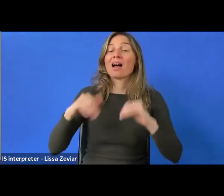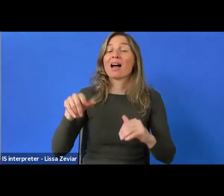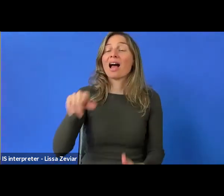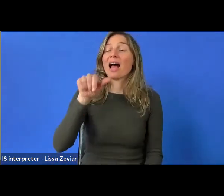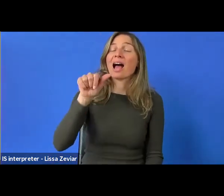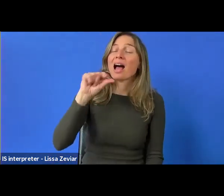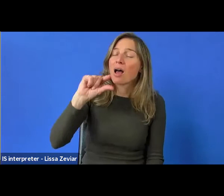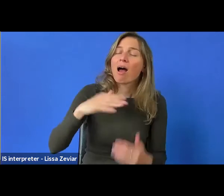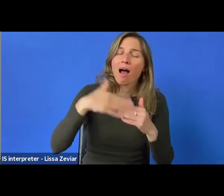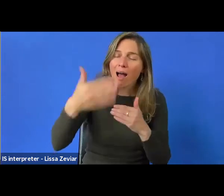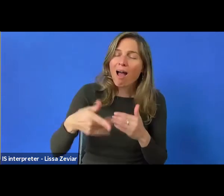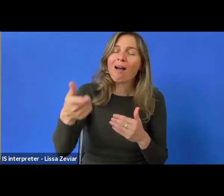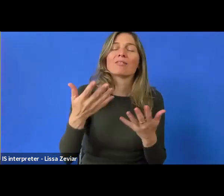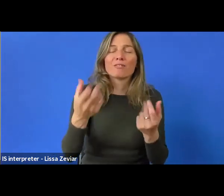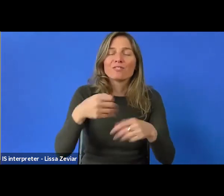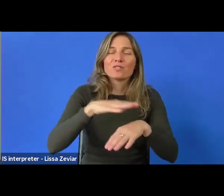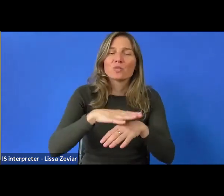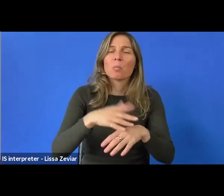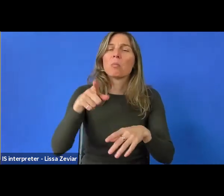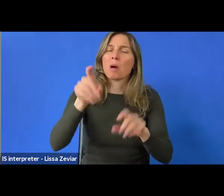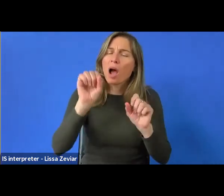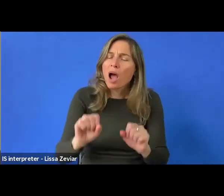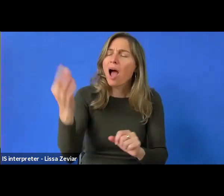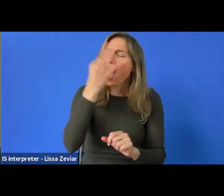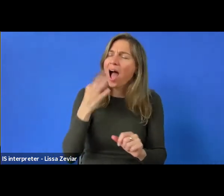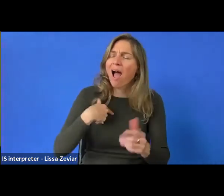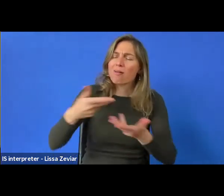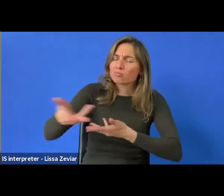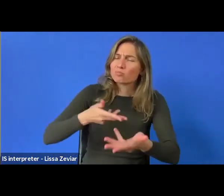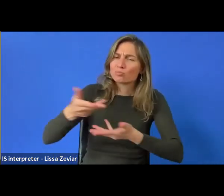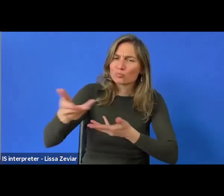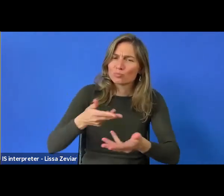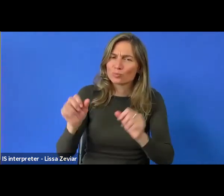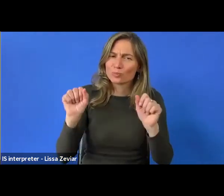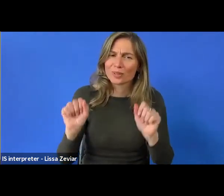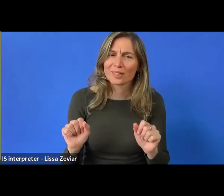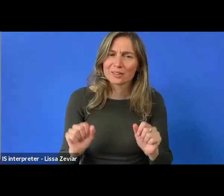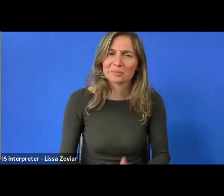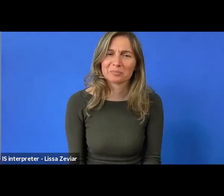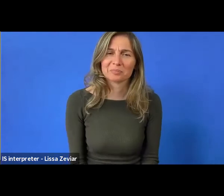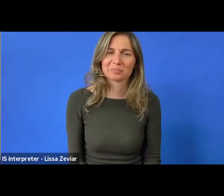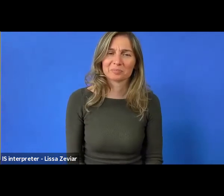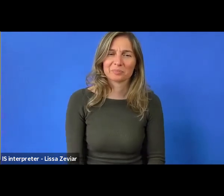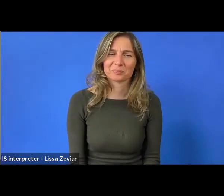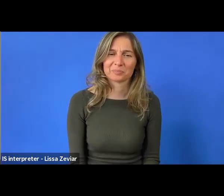Theodora, it is a pleasure and an honour to have you in this environment, in this webinar